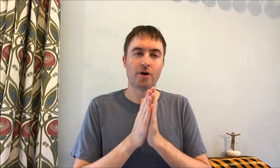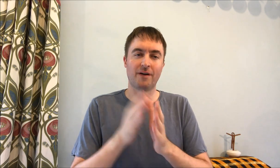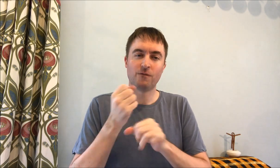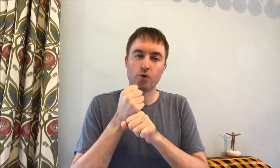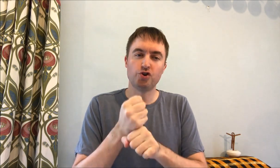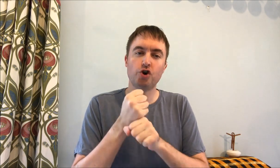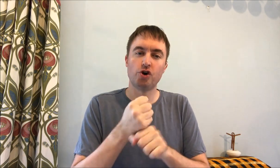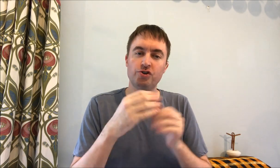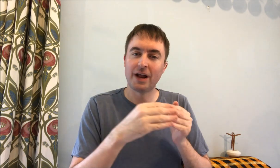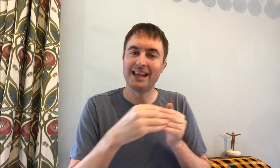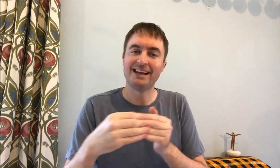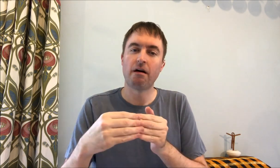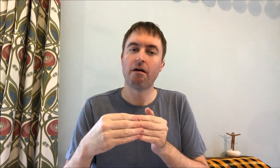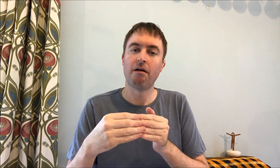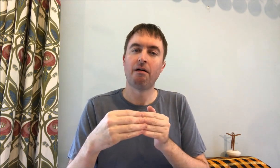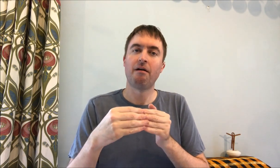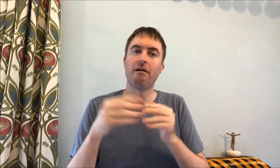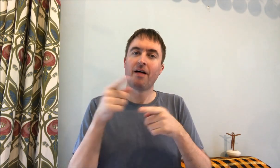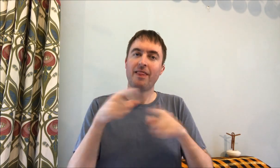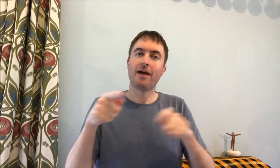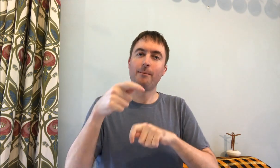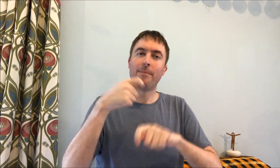And we pray for our church leaders,